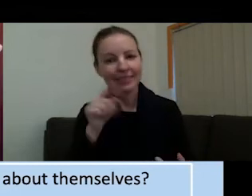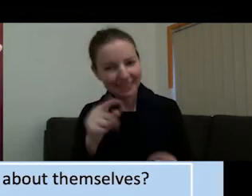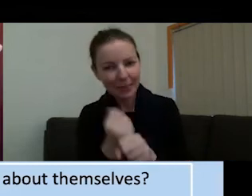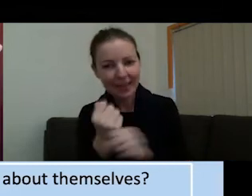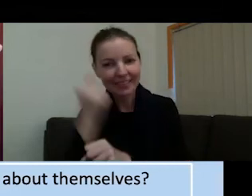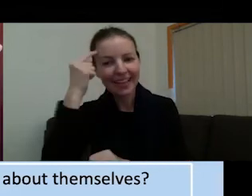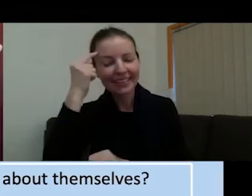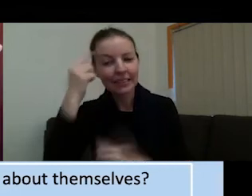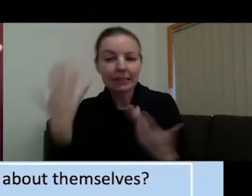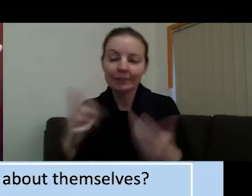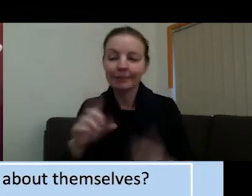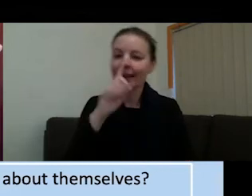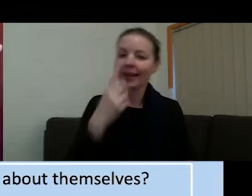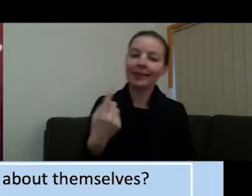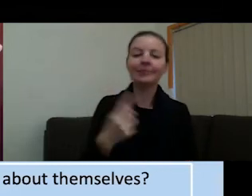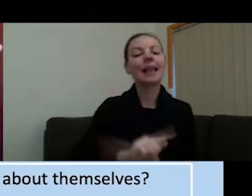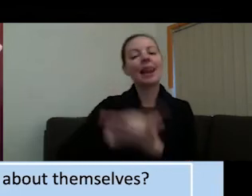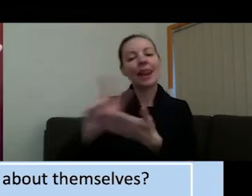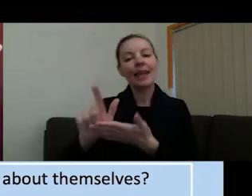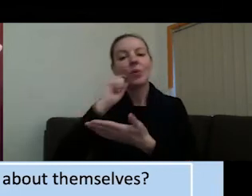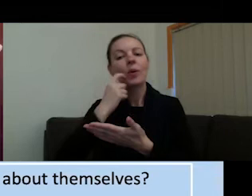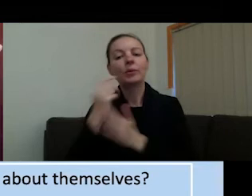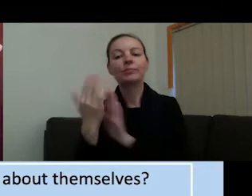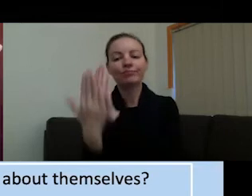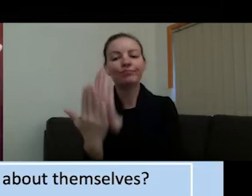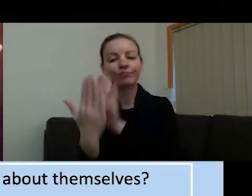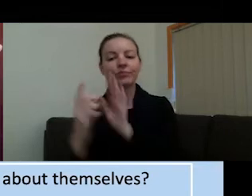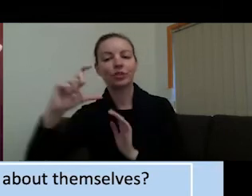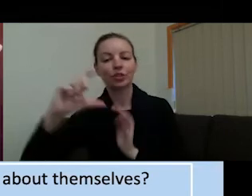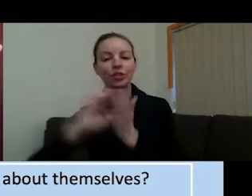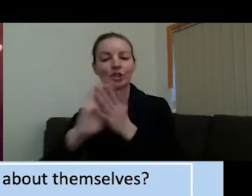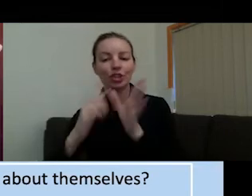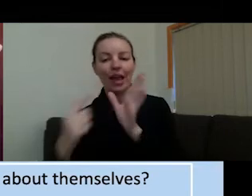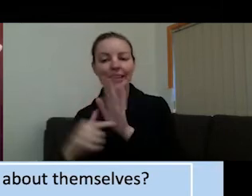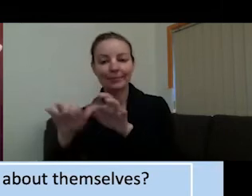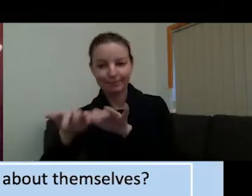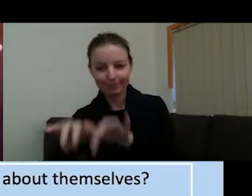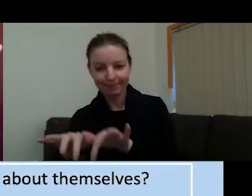to talk about it later in the chat. I did want to touch on the